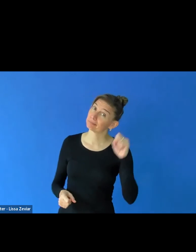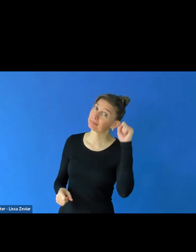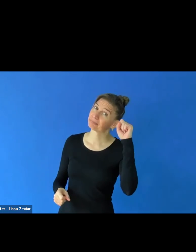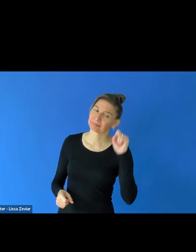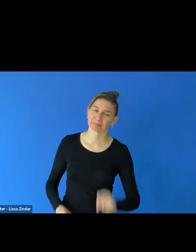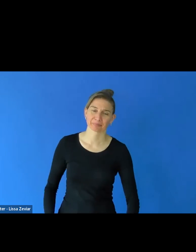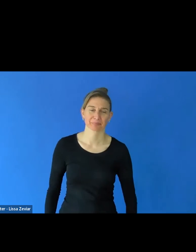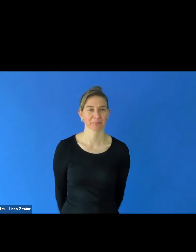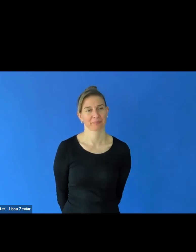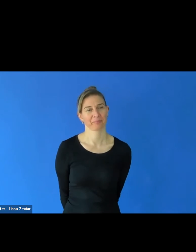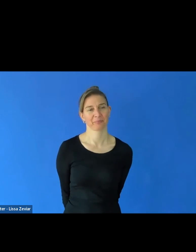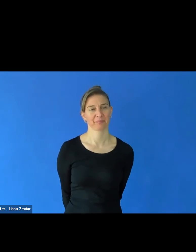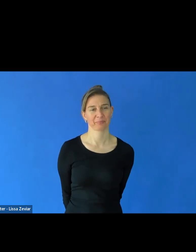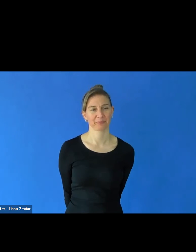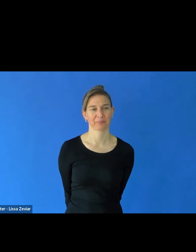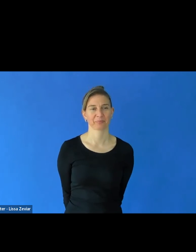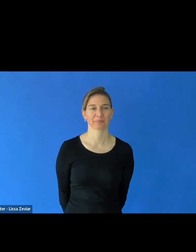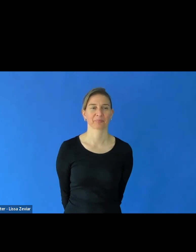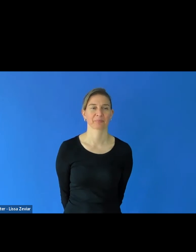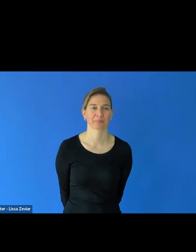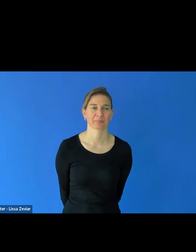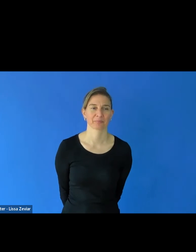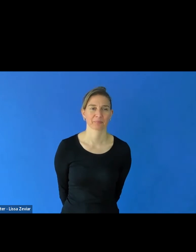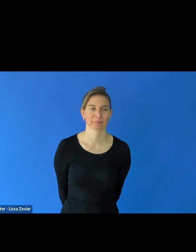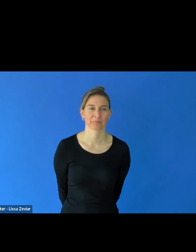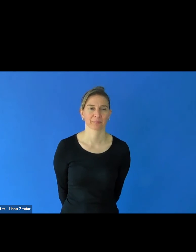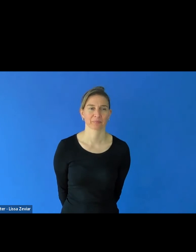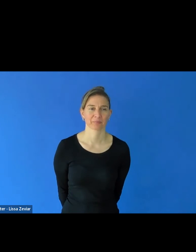Which of our prospective event titles do you like it the best?